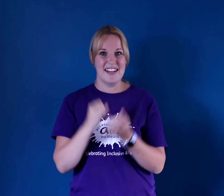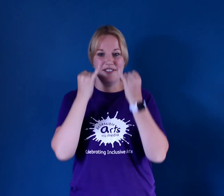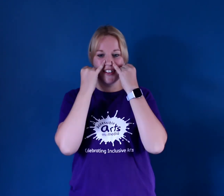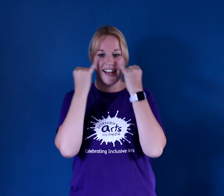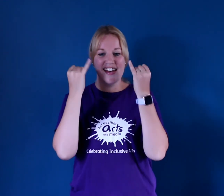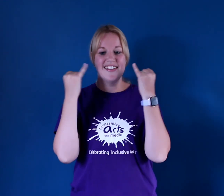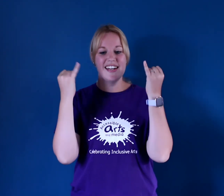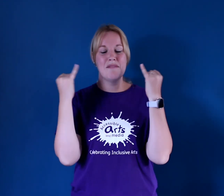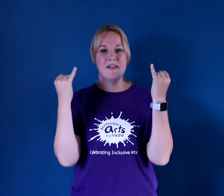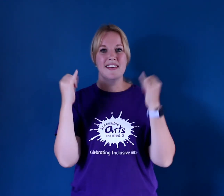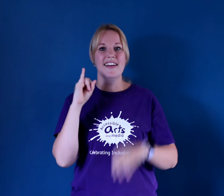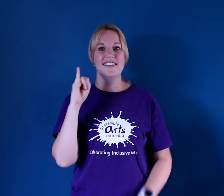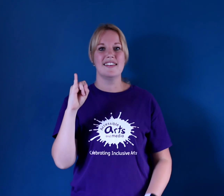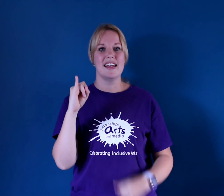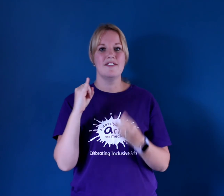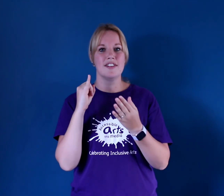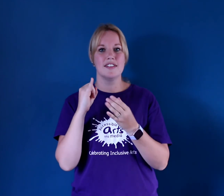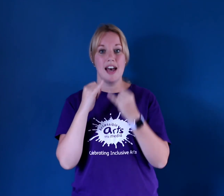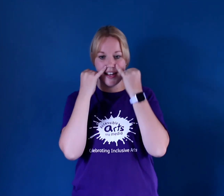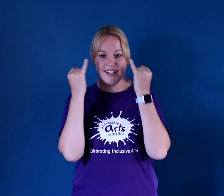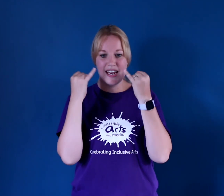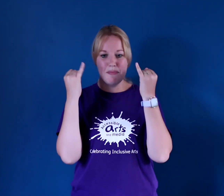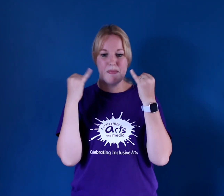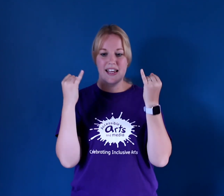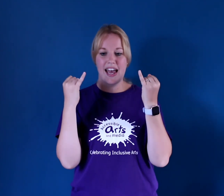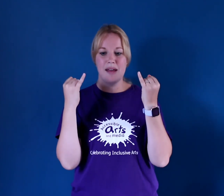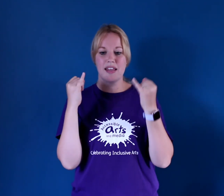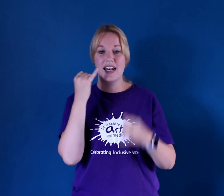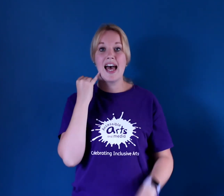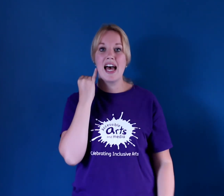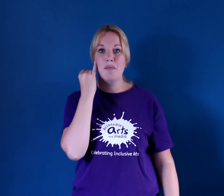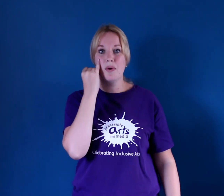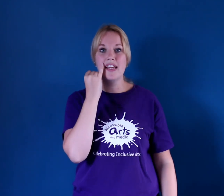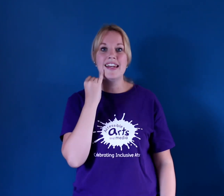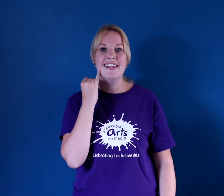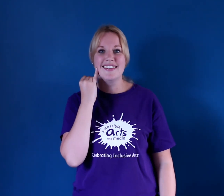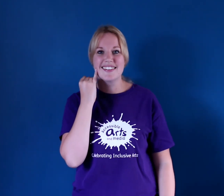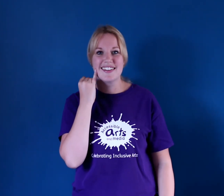Sinful tired sheep, sinful tired sheep became the lamb we eat.